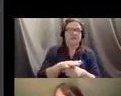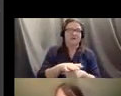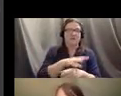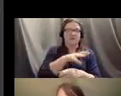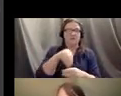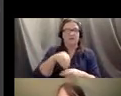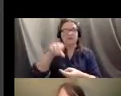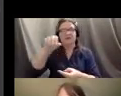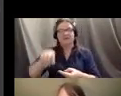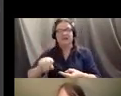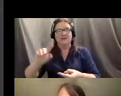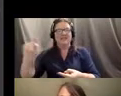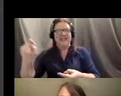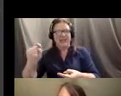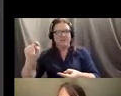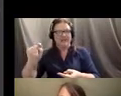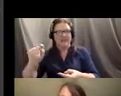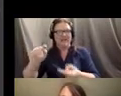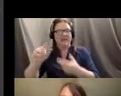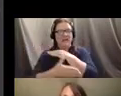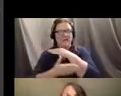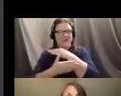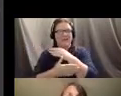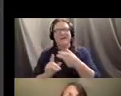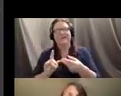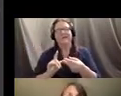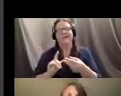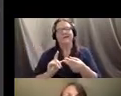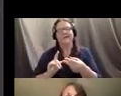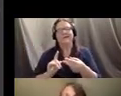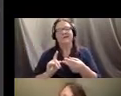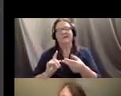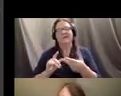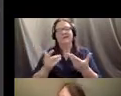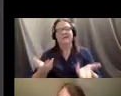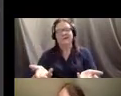Tehama County.